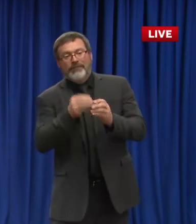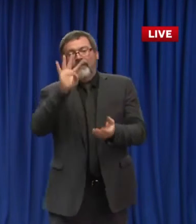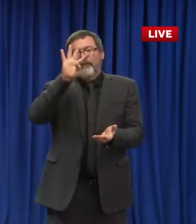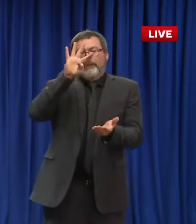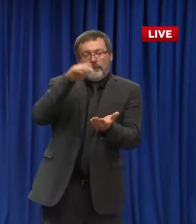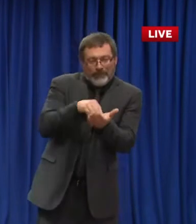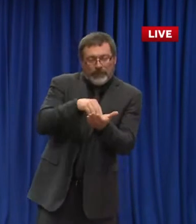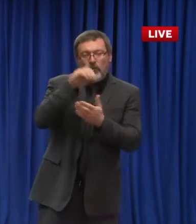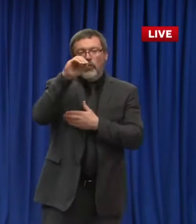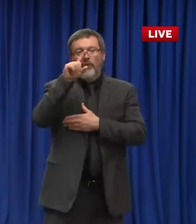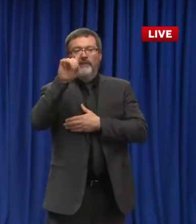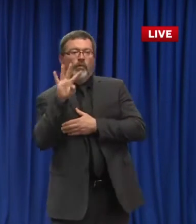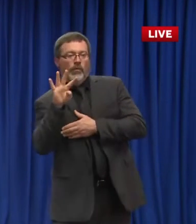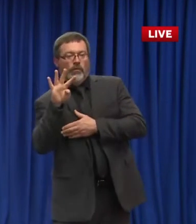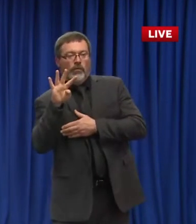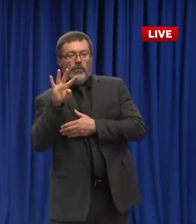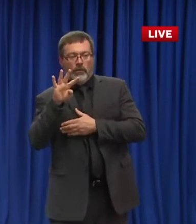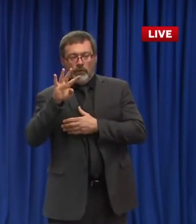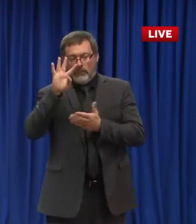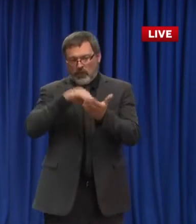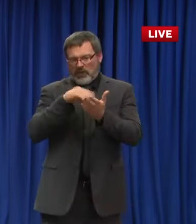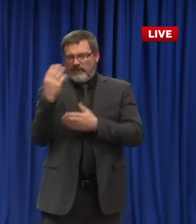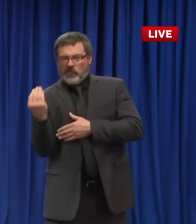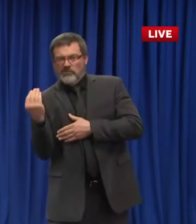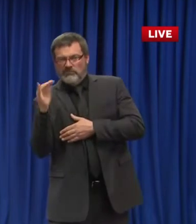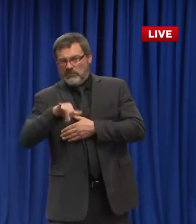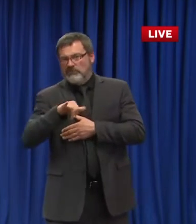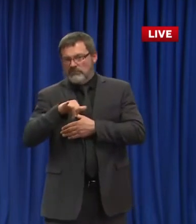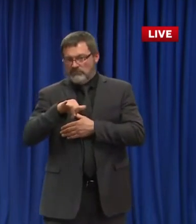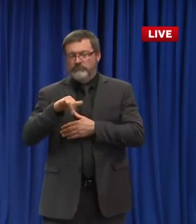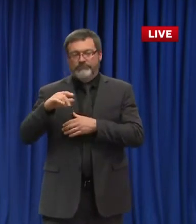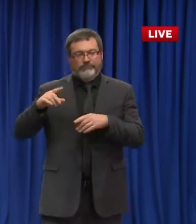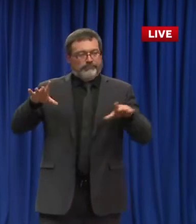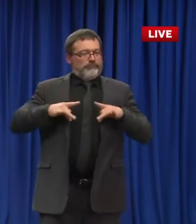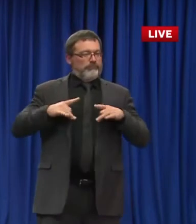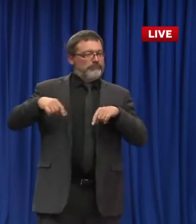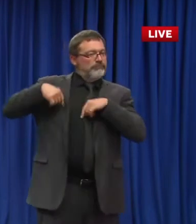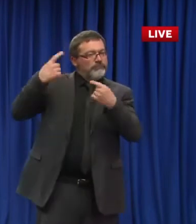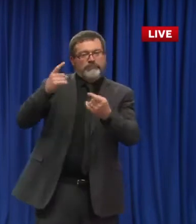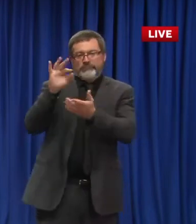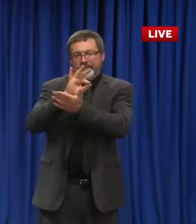ONLY NEW HAMPSHIRE HAVE BEEN DIAGNOSED WITH COVID-19 OVER THE COURSE OF THIS OUTBREAK IN NEW HAMPSHIRE.